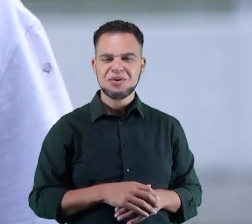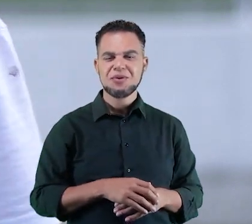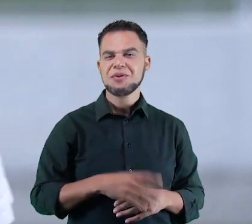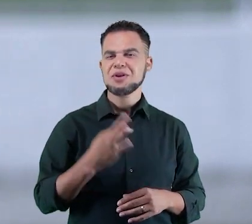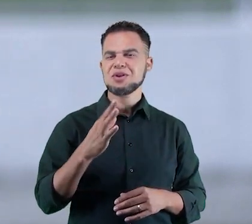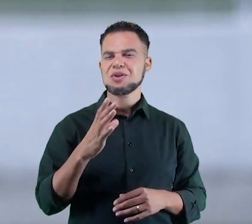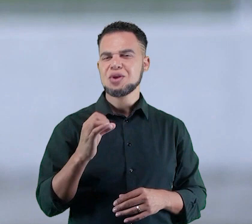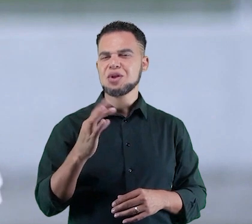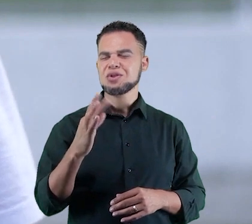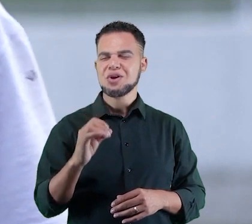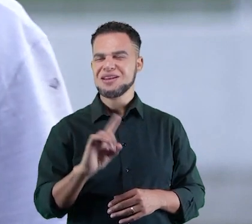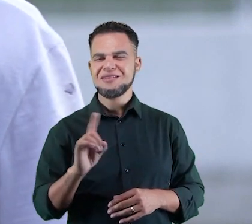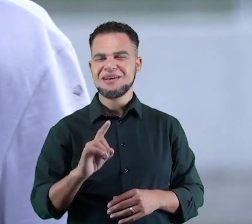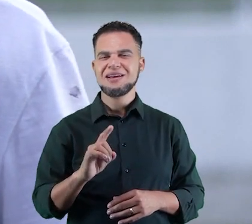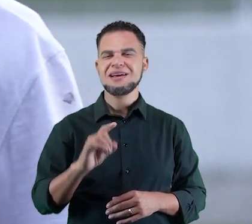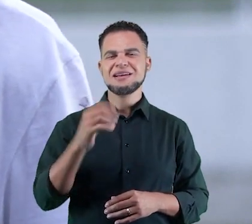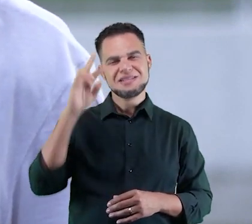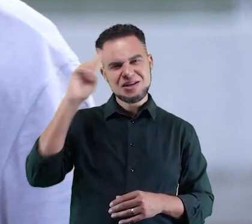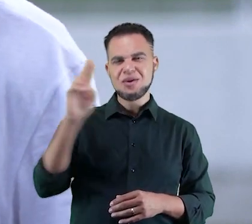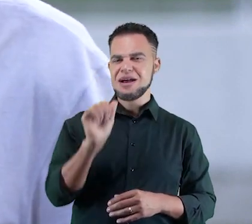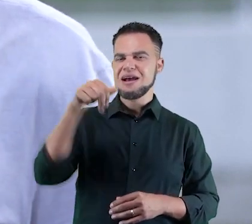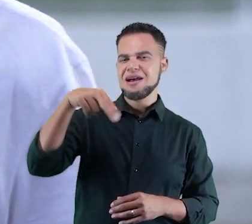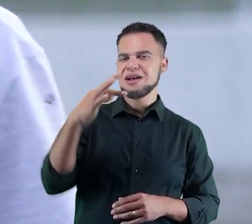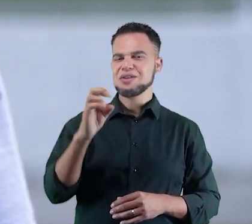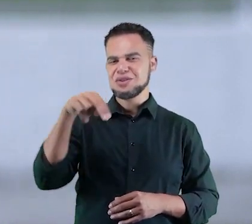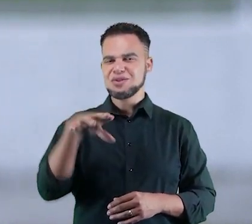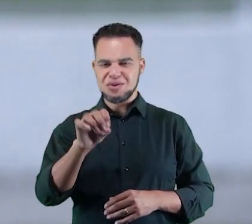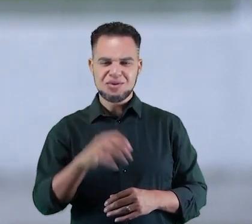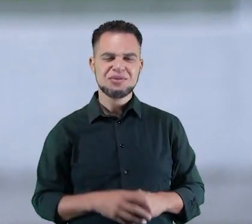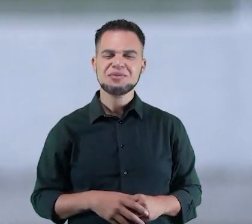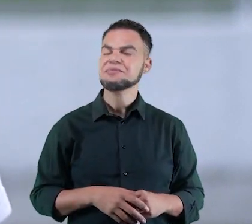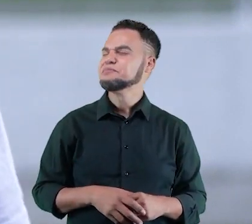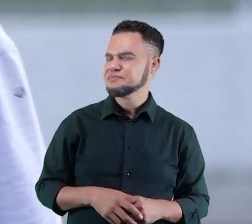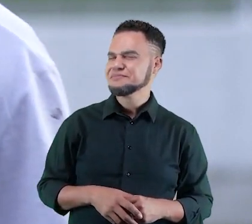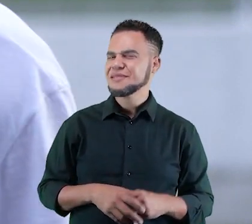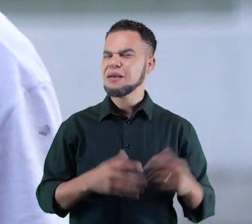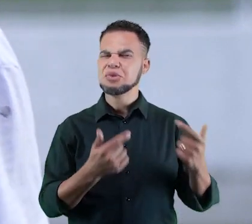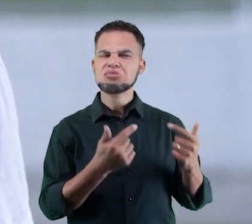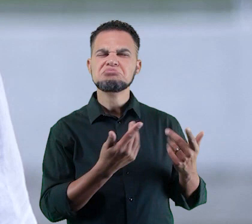I wasn´t called "Totô" yet, people called me "Seu Antônio", back then. Everybody called me "Sô Antônio", until today.